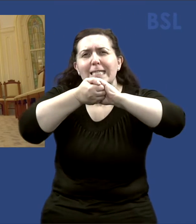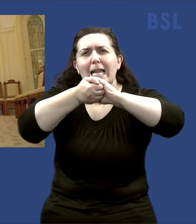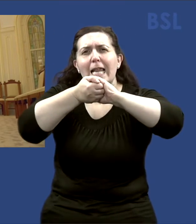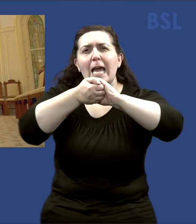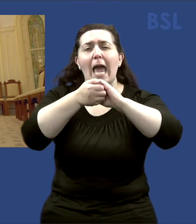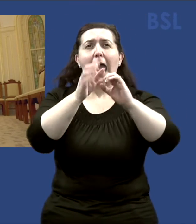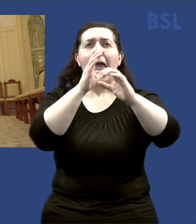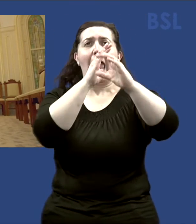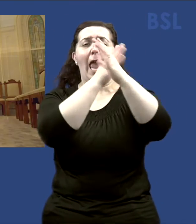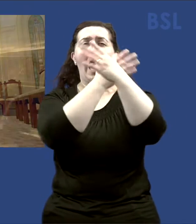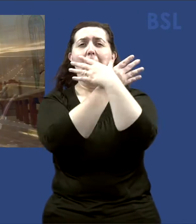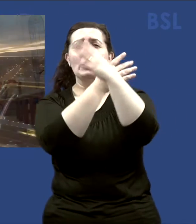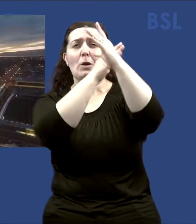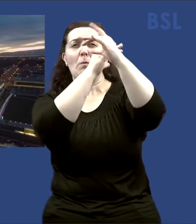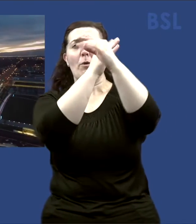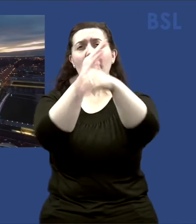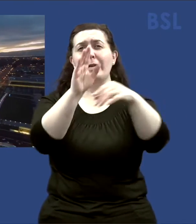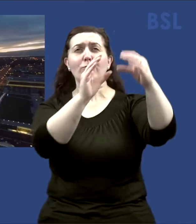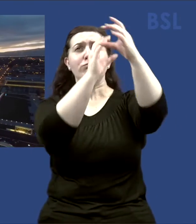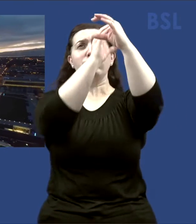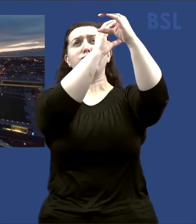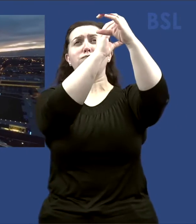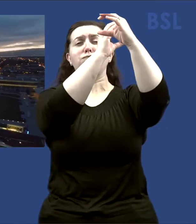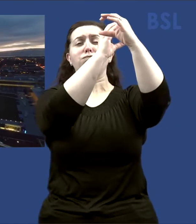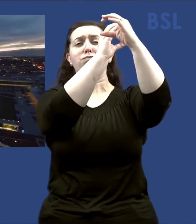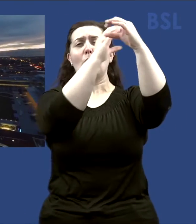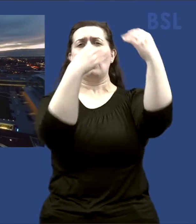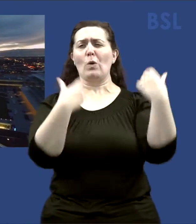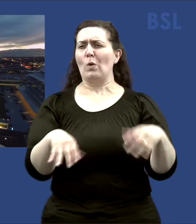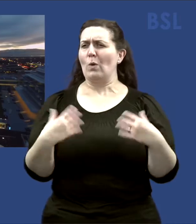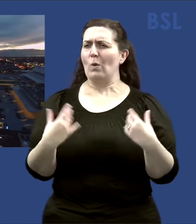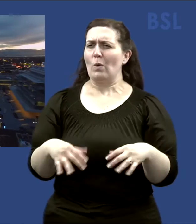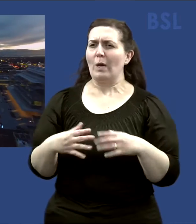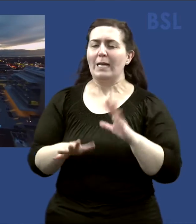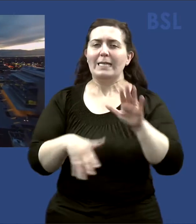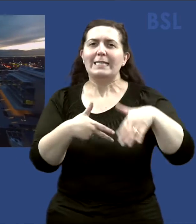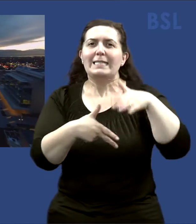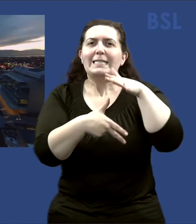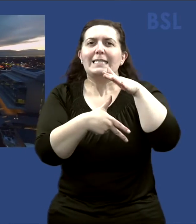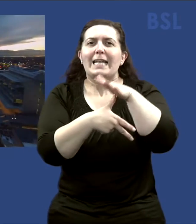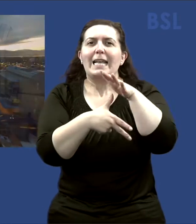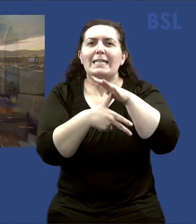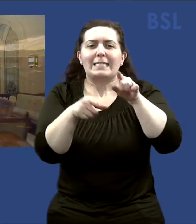from the sealing rooms, to the Angel Moroni that sits atop the restored centre spire.